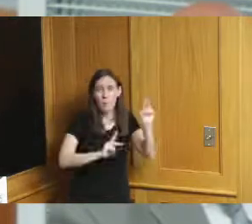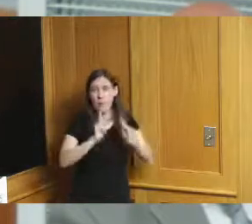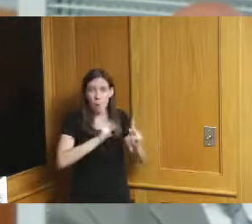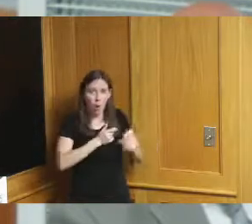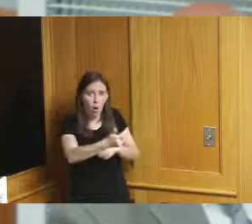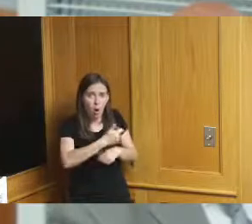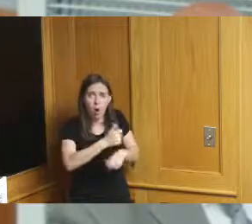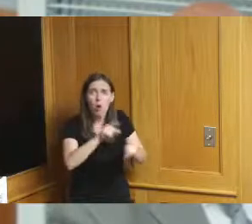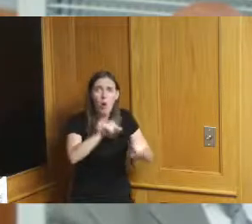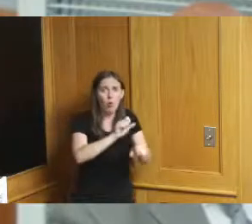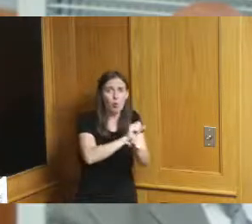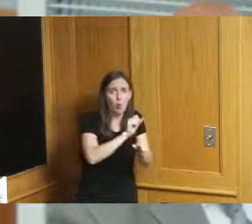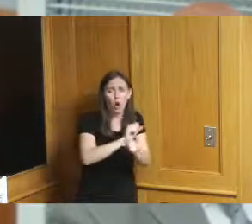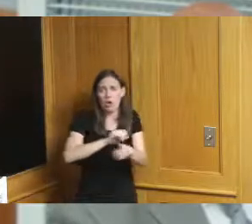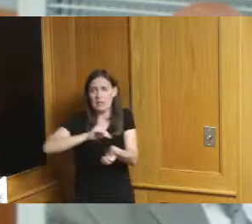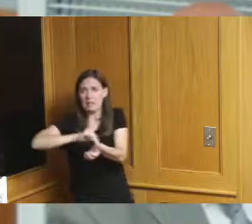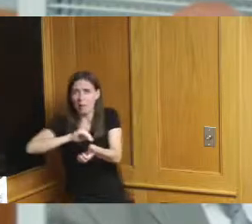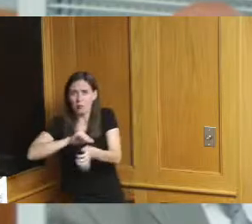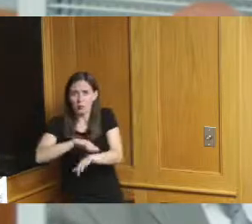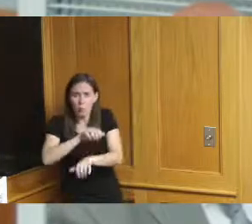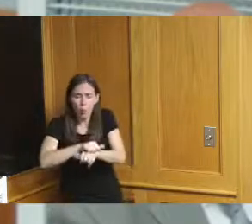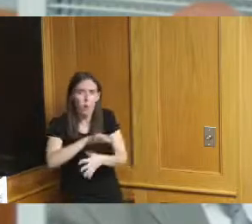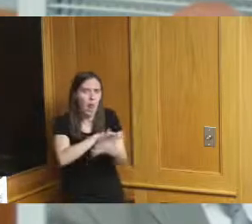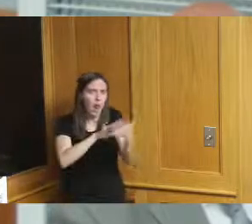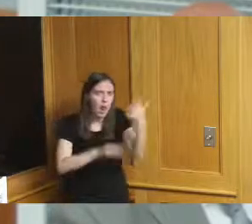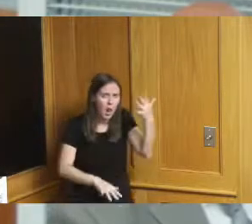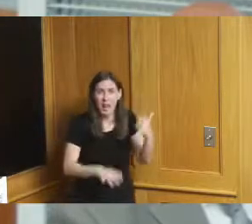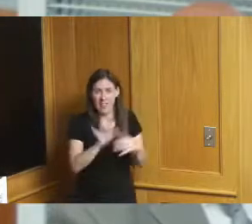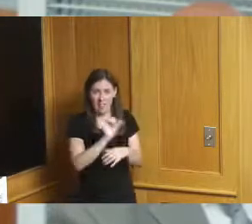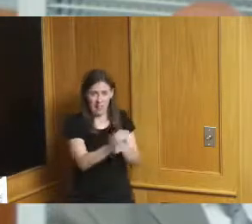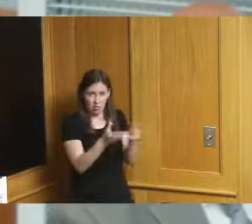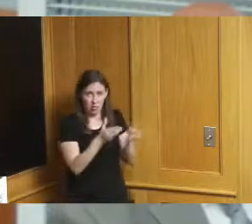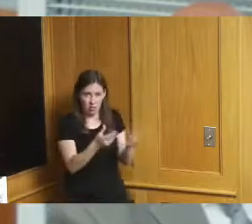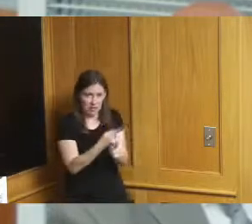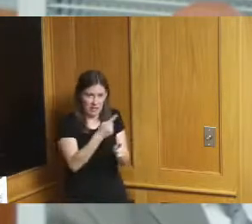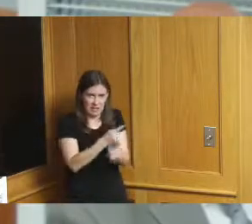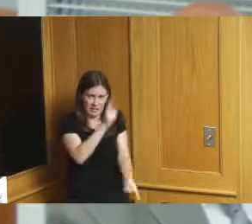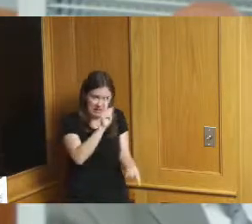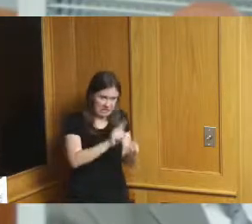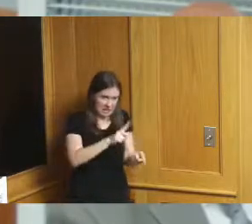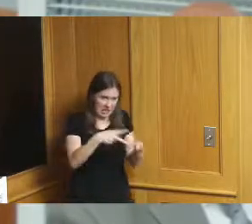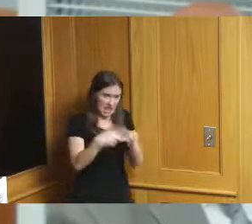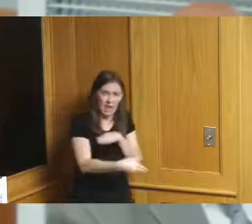care and with that service cut it would create challenges for the cps students